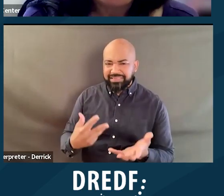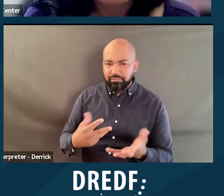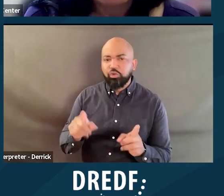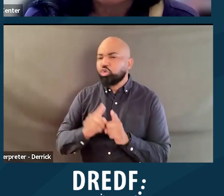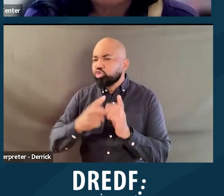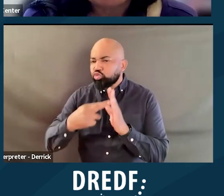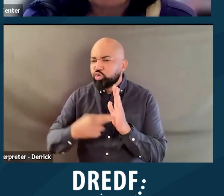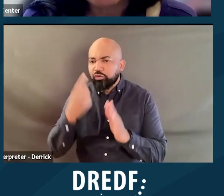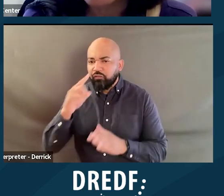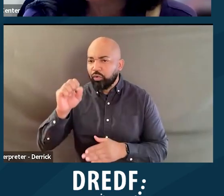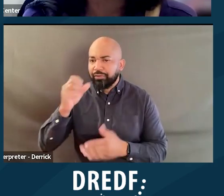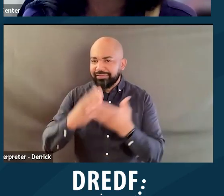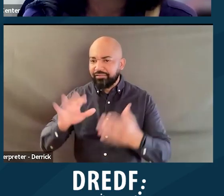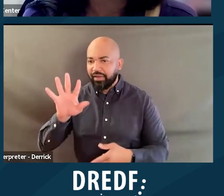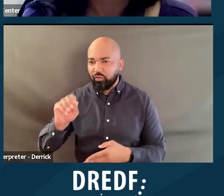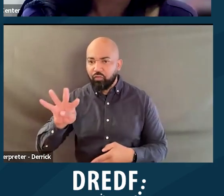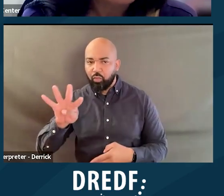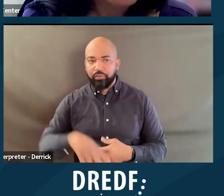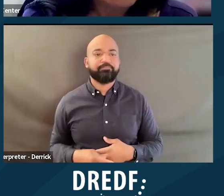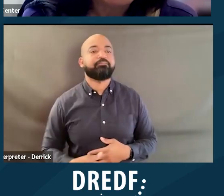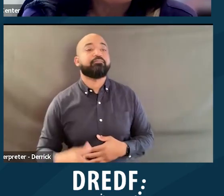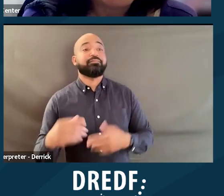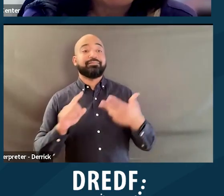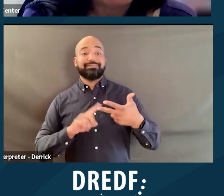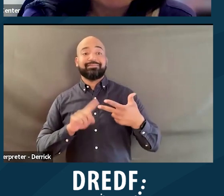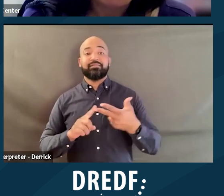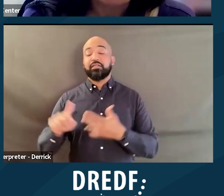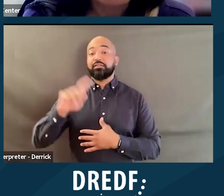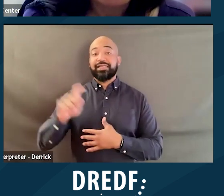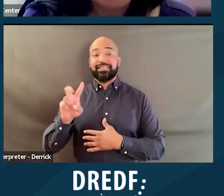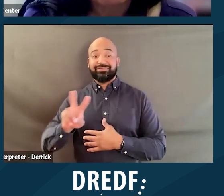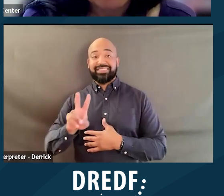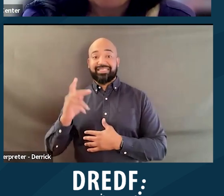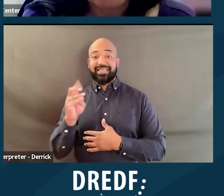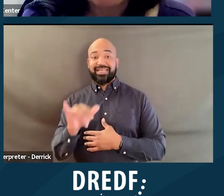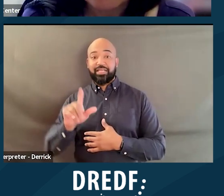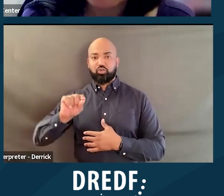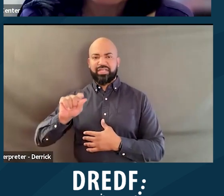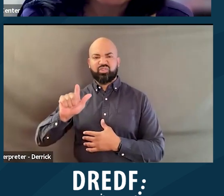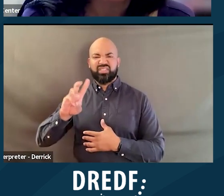And how does Olmstead help us? What is Section 504? And what are the Section